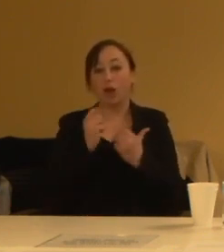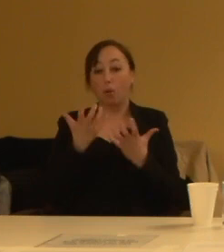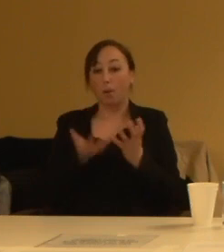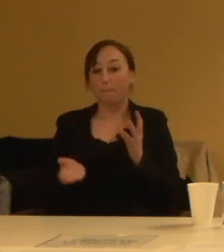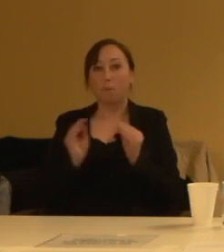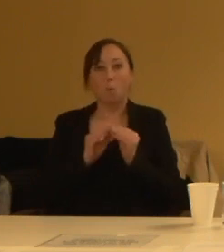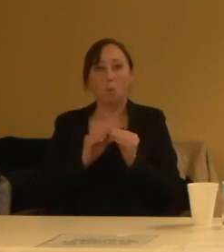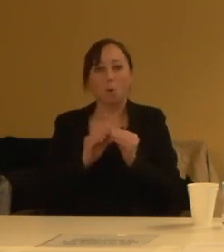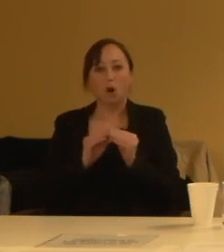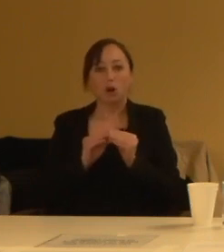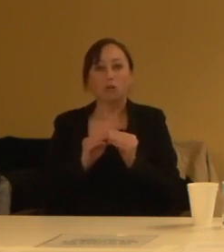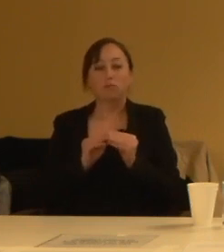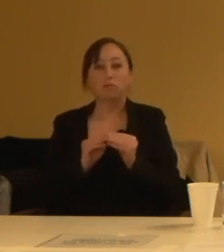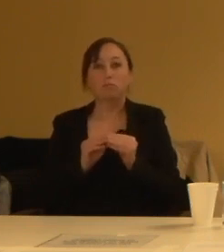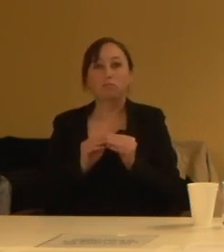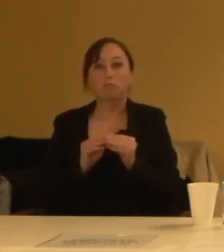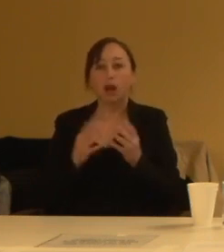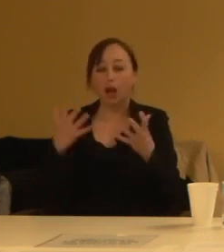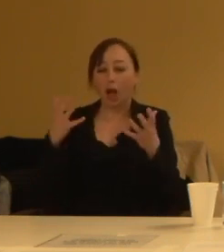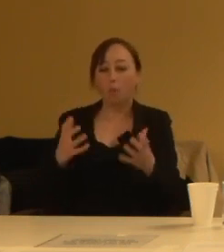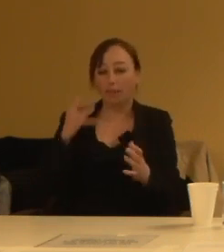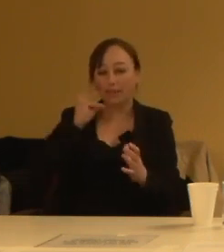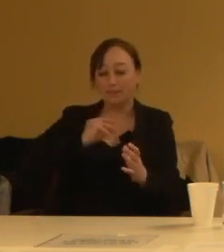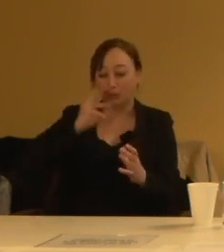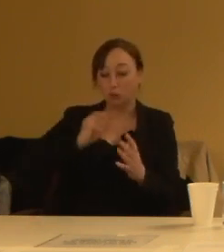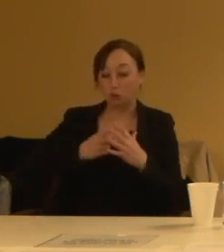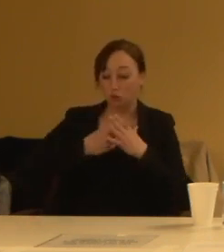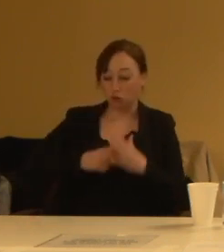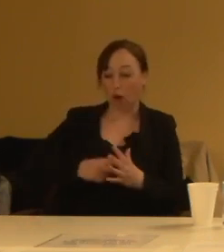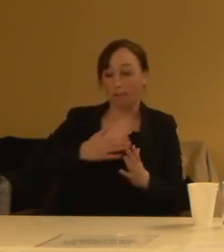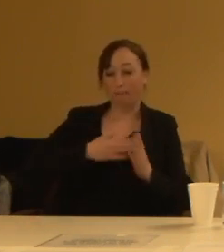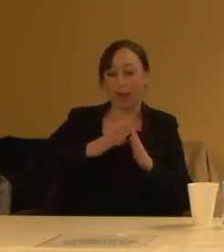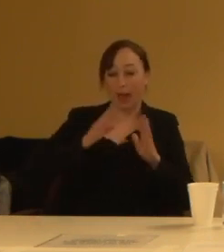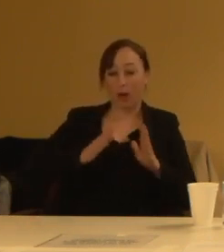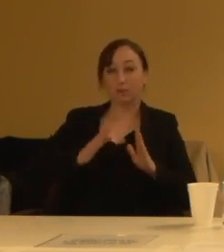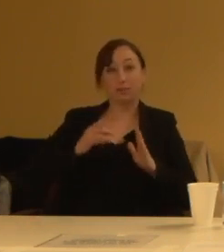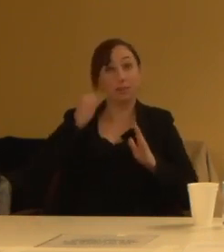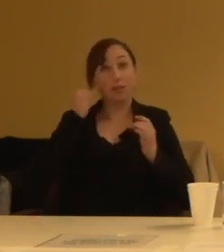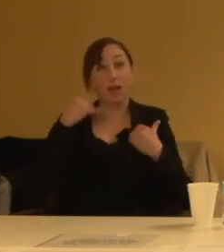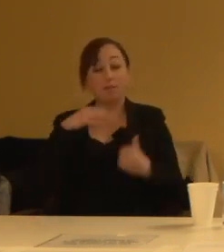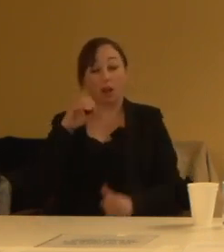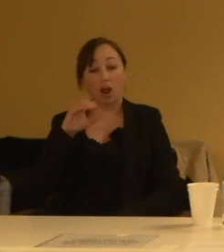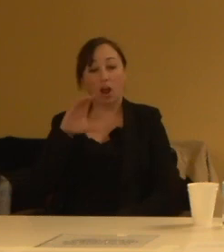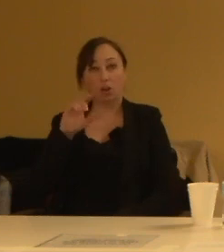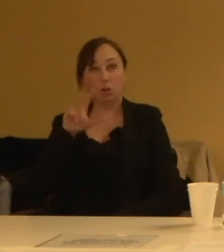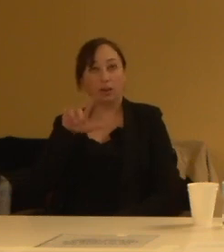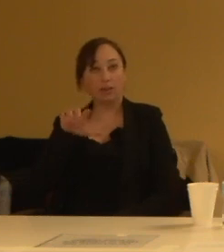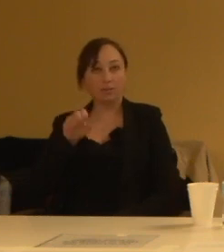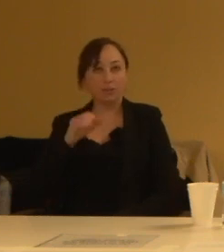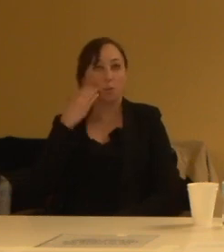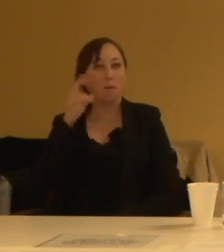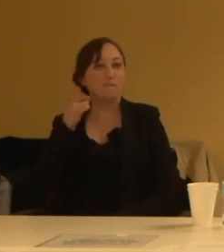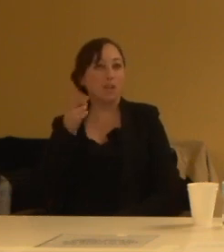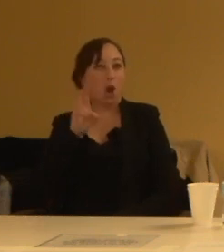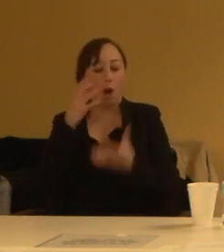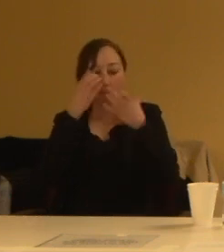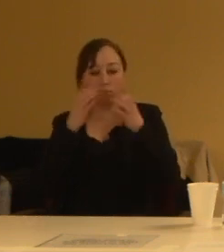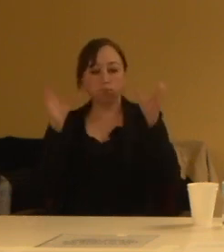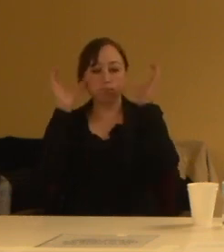Can it start in my house if I happen to have an Oculus set? Or can it start in my house even if I just have my computer in front of me, or my phone or whatever.